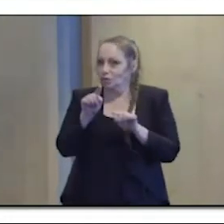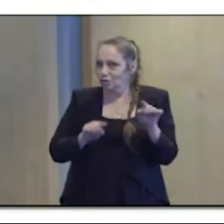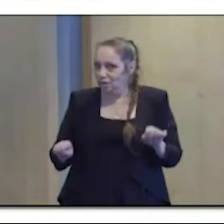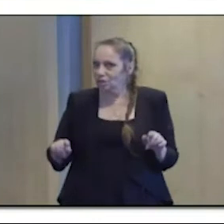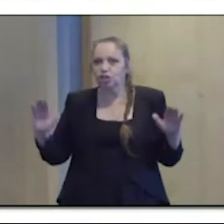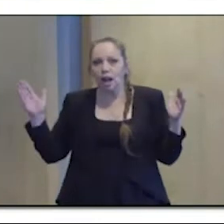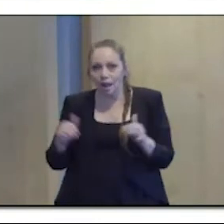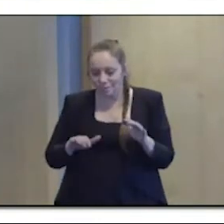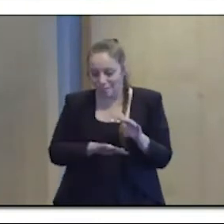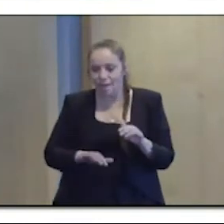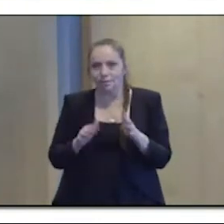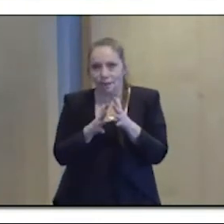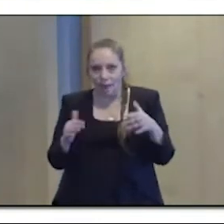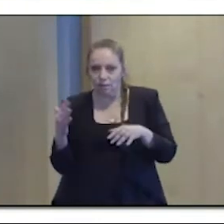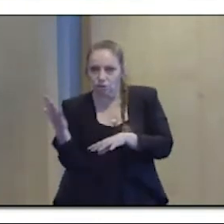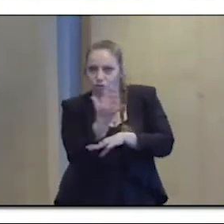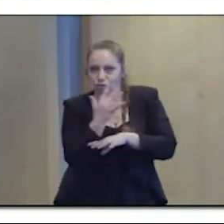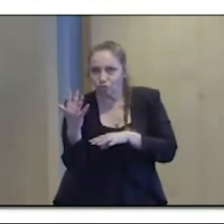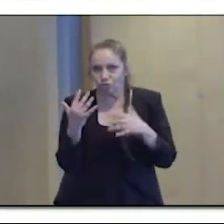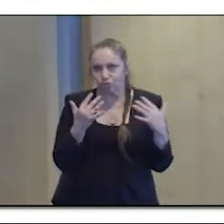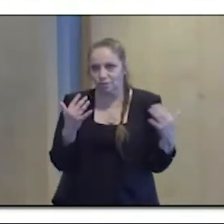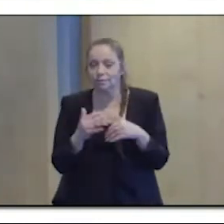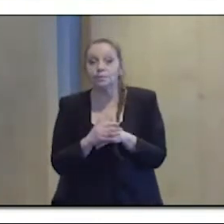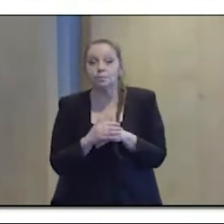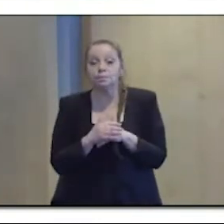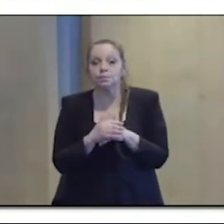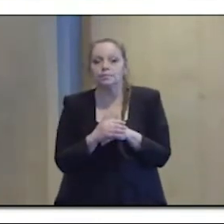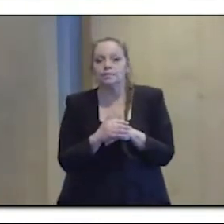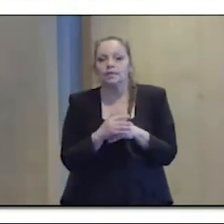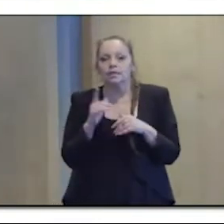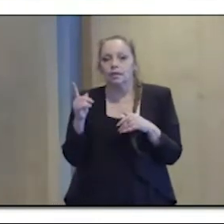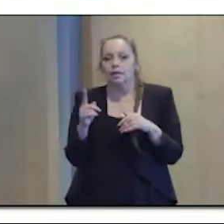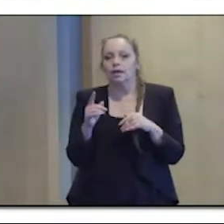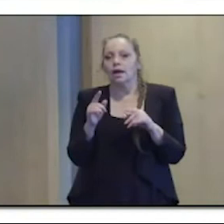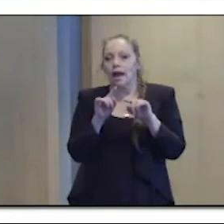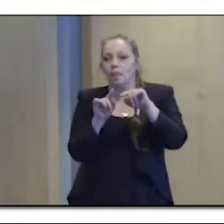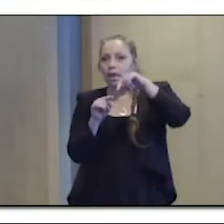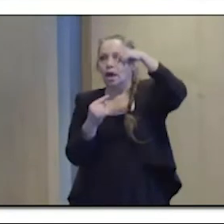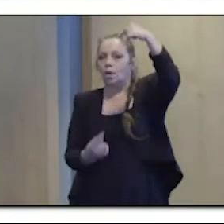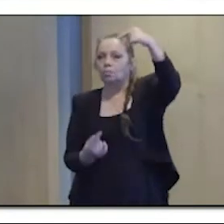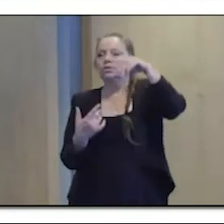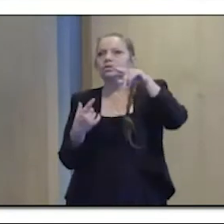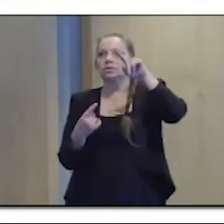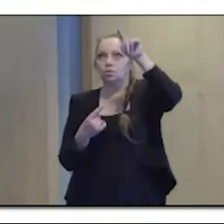And so the cycles are also anti-correlated so they're opposite because we have winter and summer